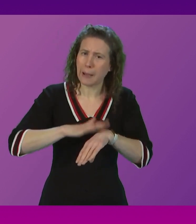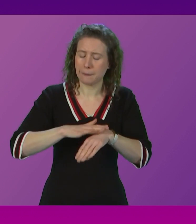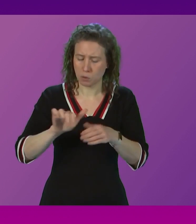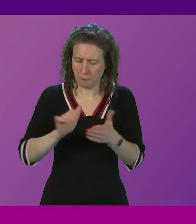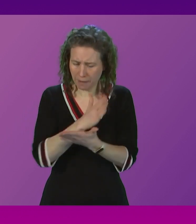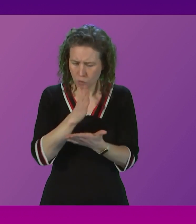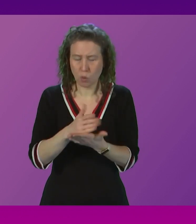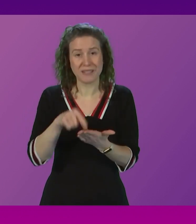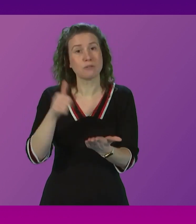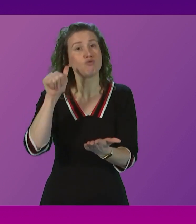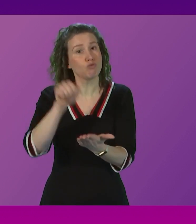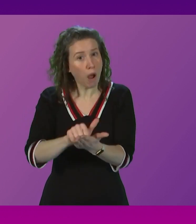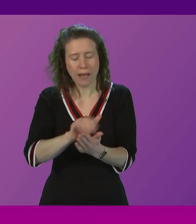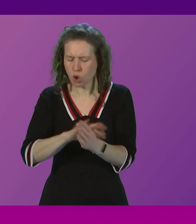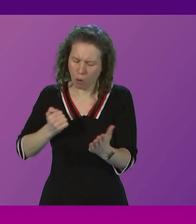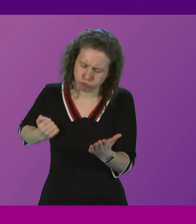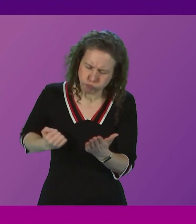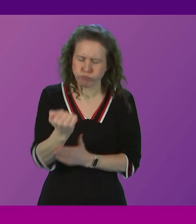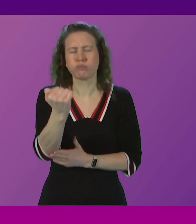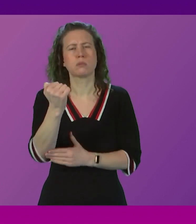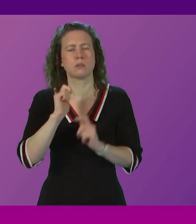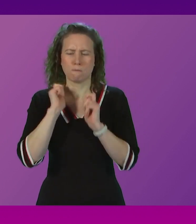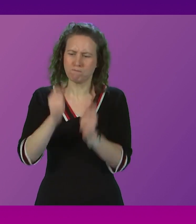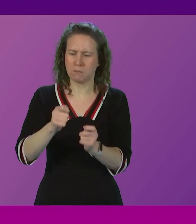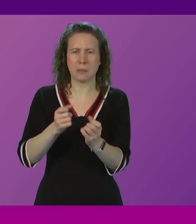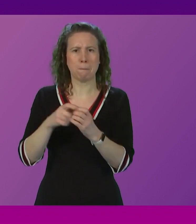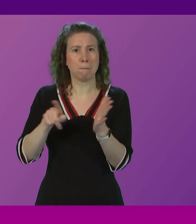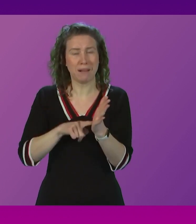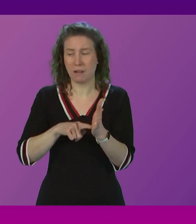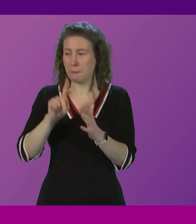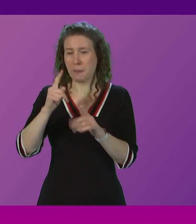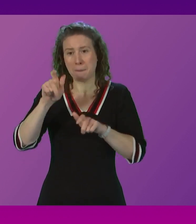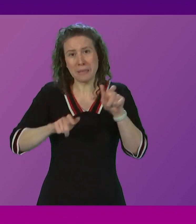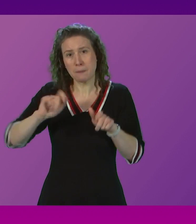right, instead of charging ahead with a bill that the people of Scotland do not support?